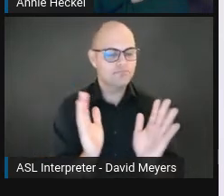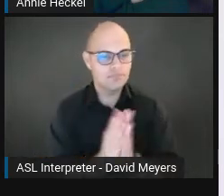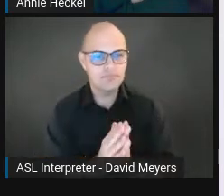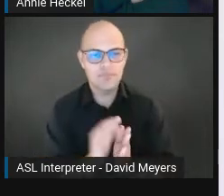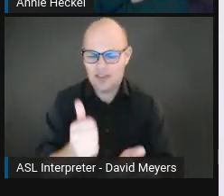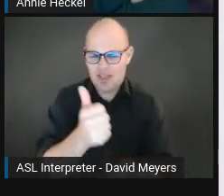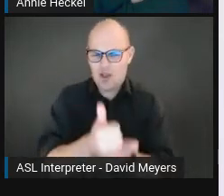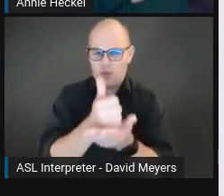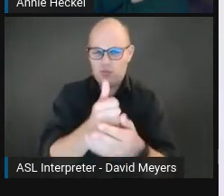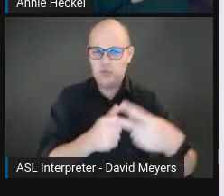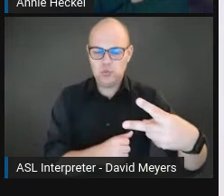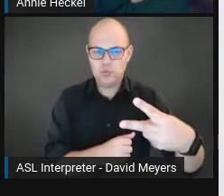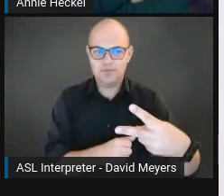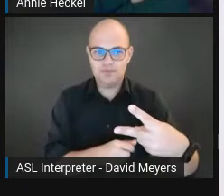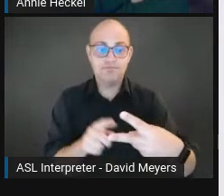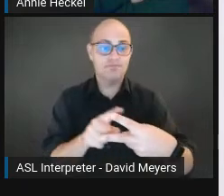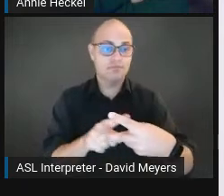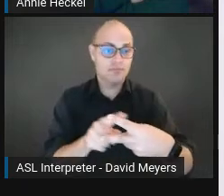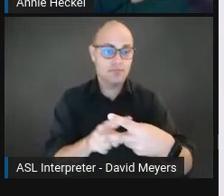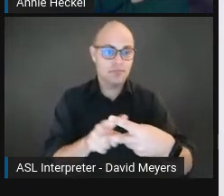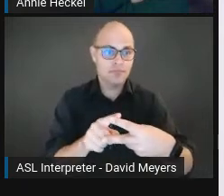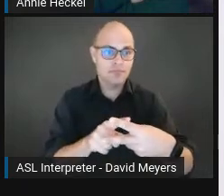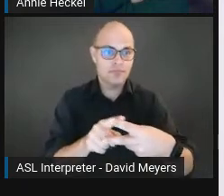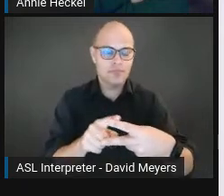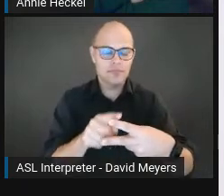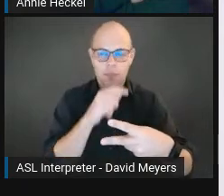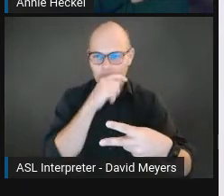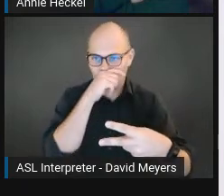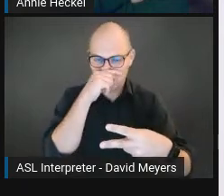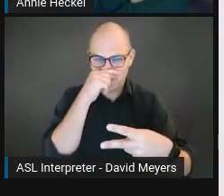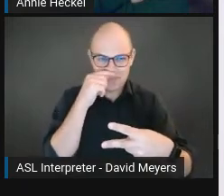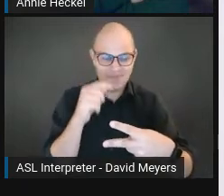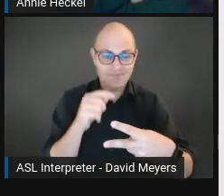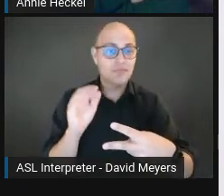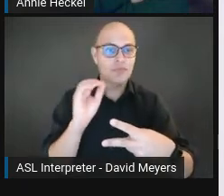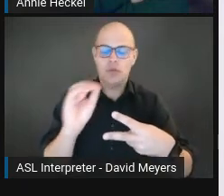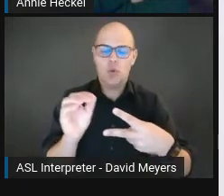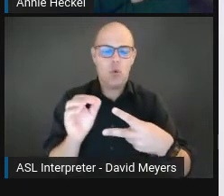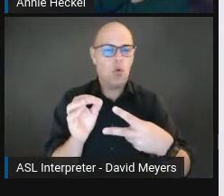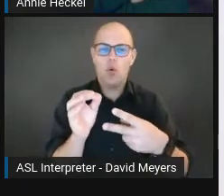One is that, like I said, they don't have the option of just making it up there.